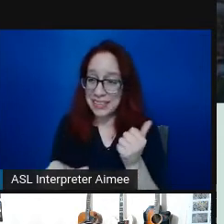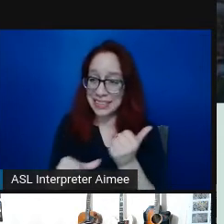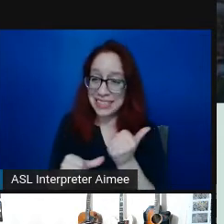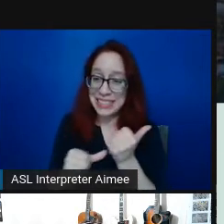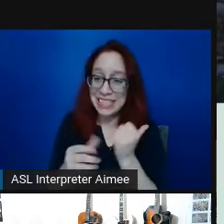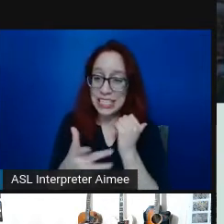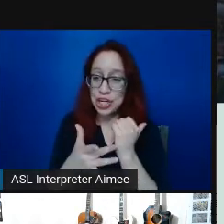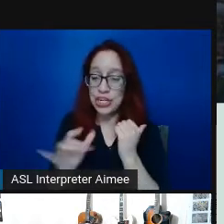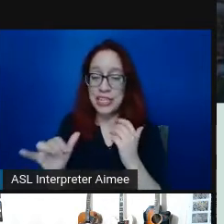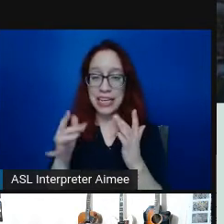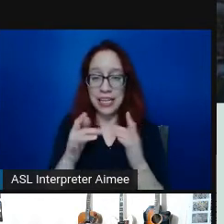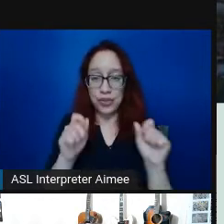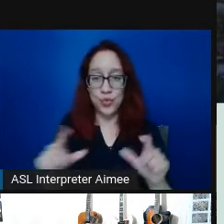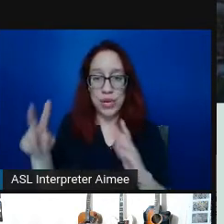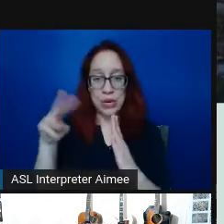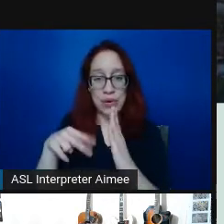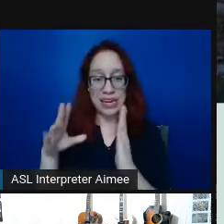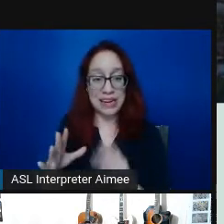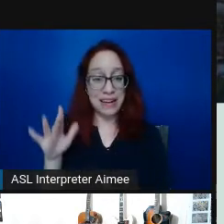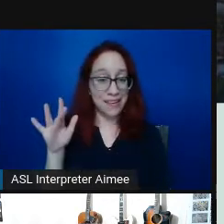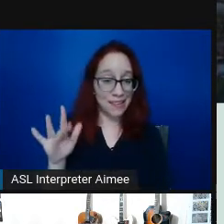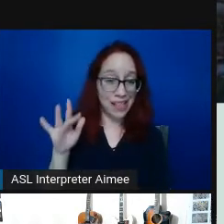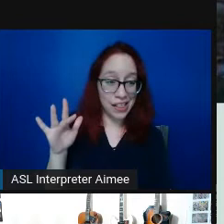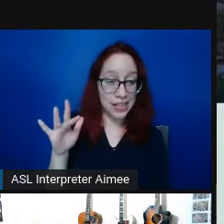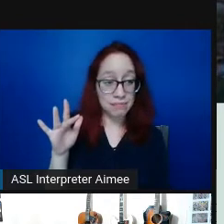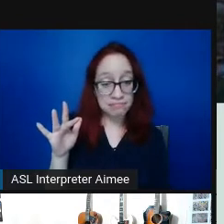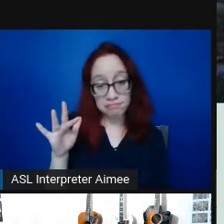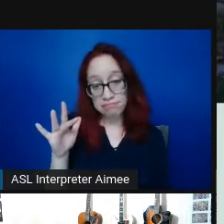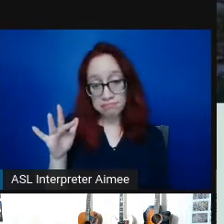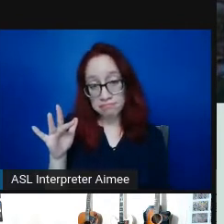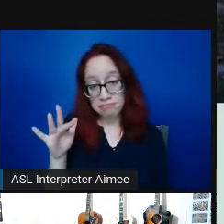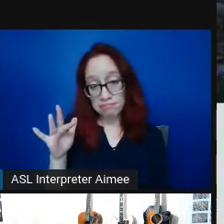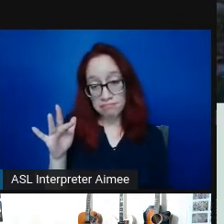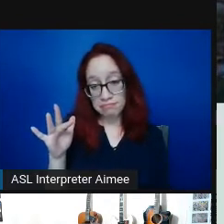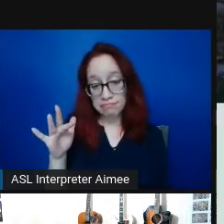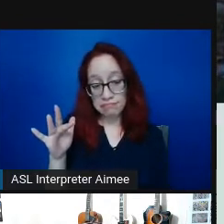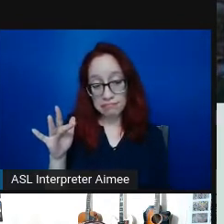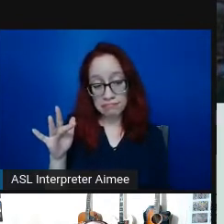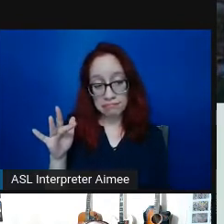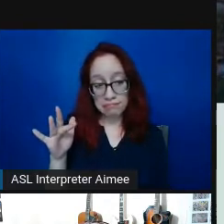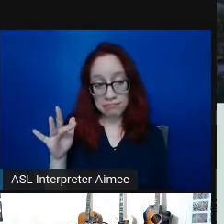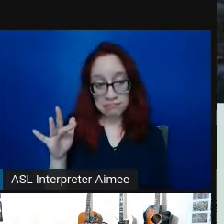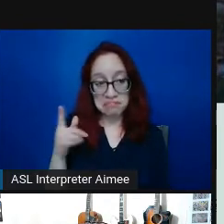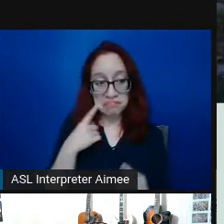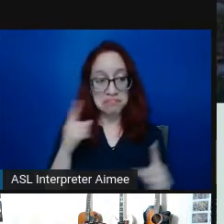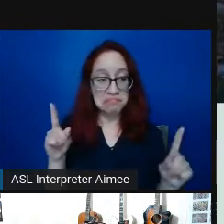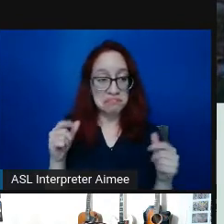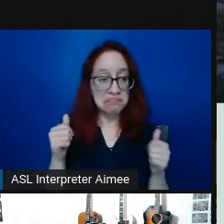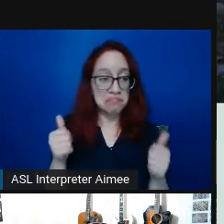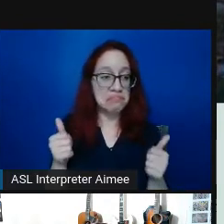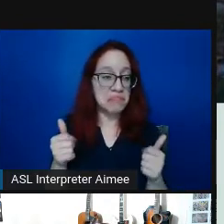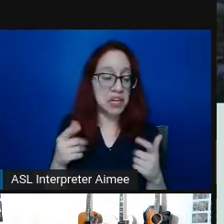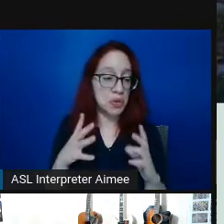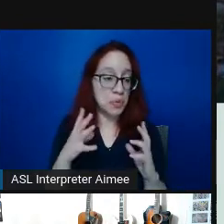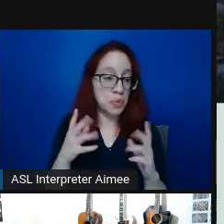That's good I can click on these things and that works okay and they do work fine in screen readers.